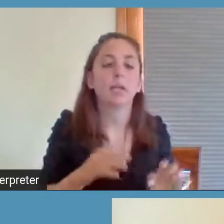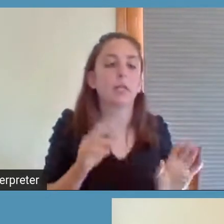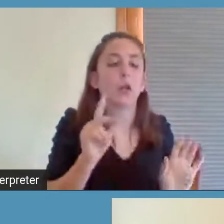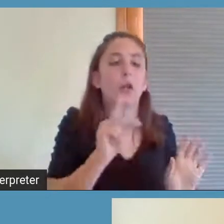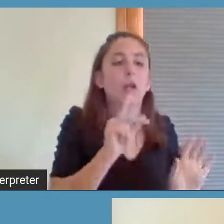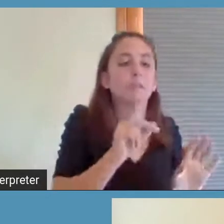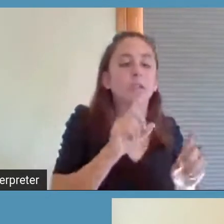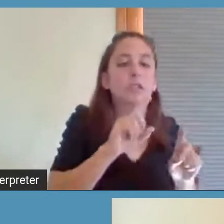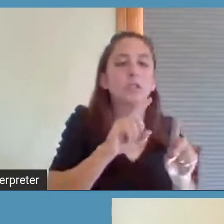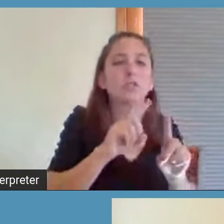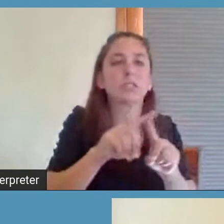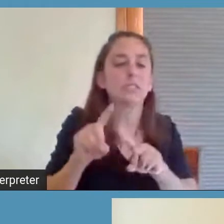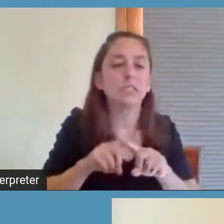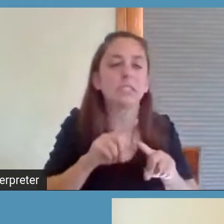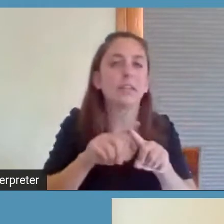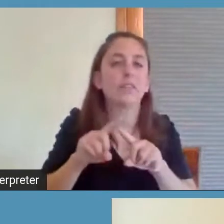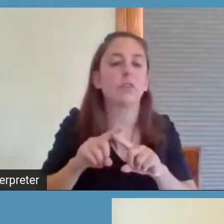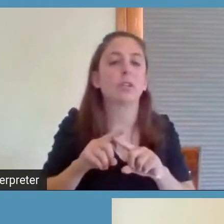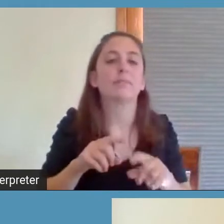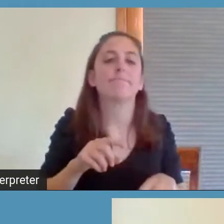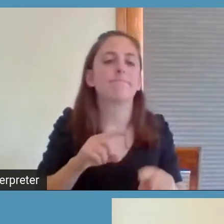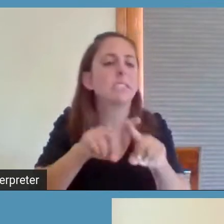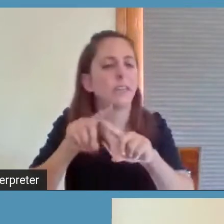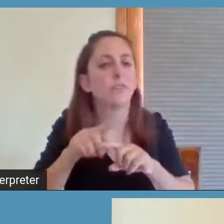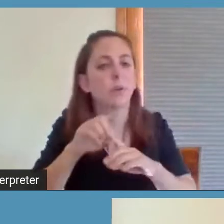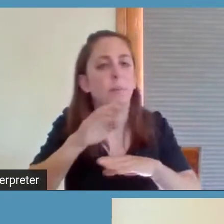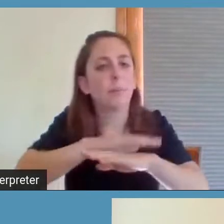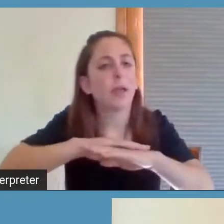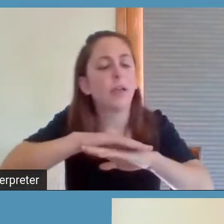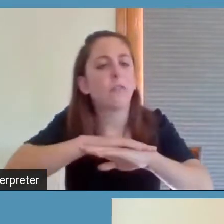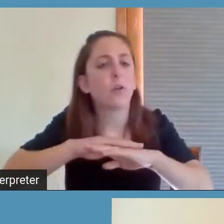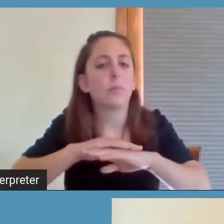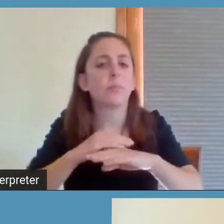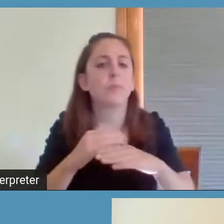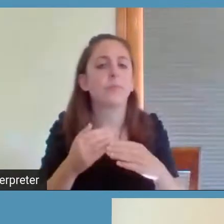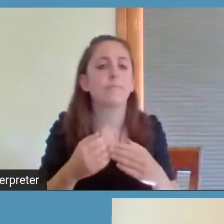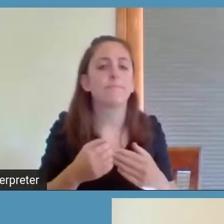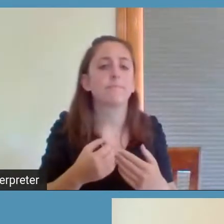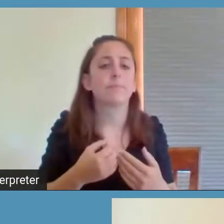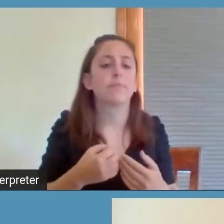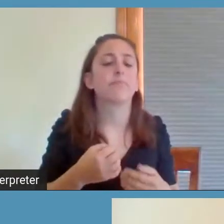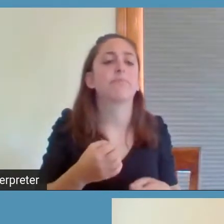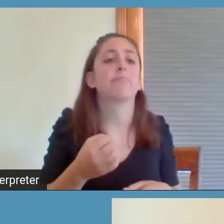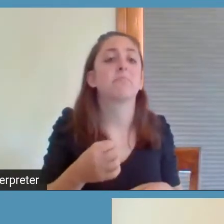different platform so it and i can um if people want to ask me about i can ask them about it um